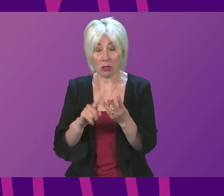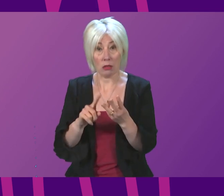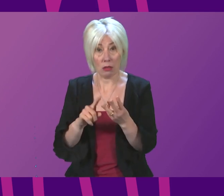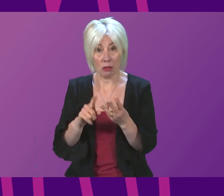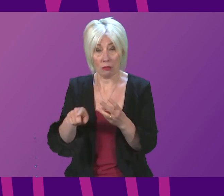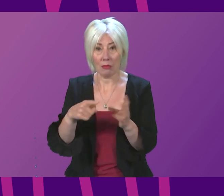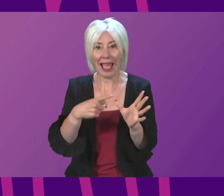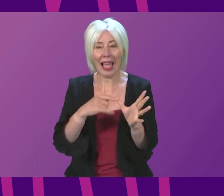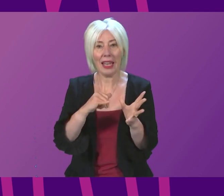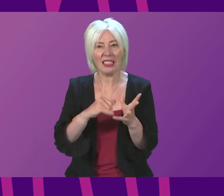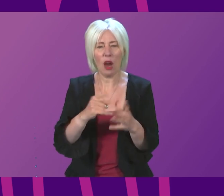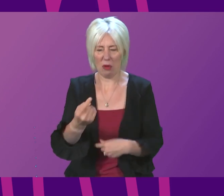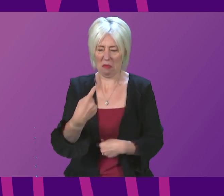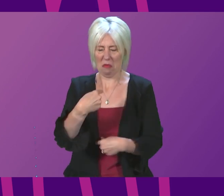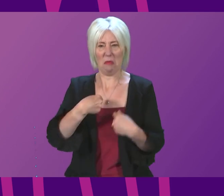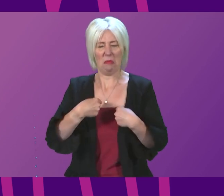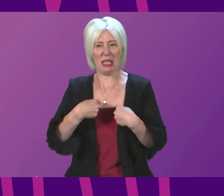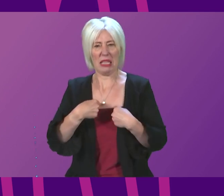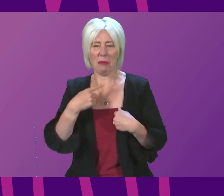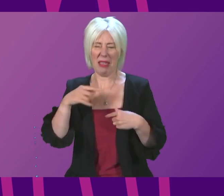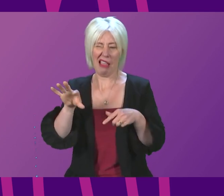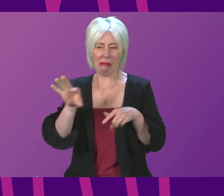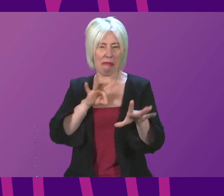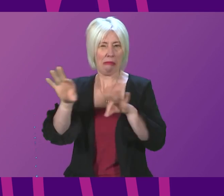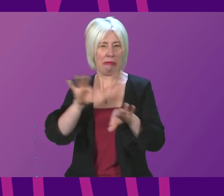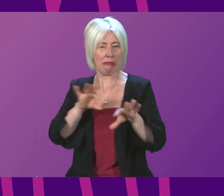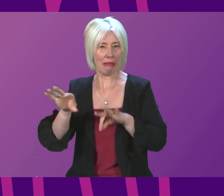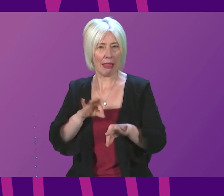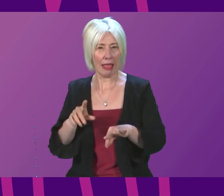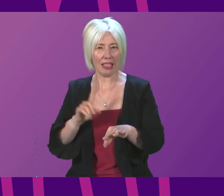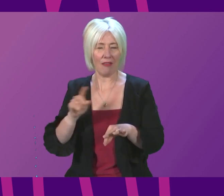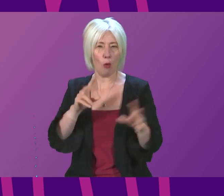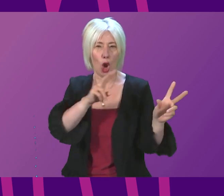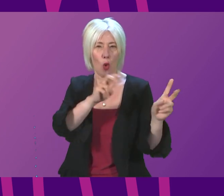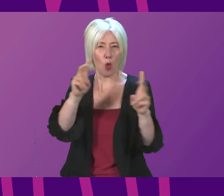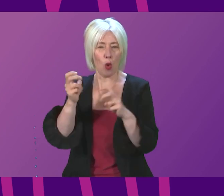Anas Sarwar accuses me of being selective in my quoting of the Audit Scotland report.